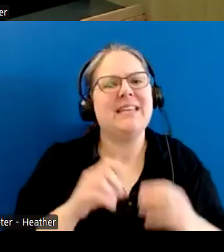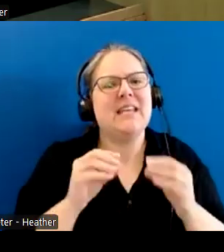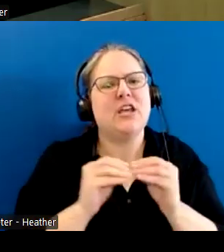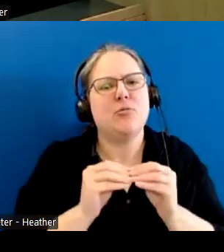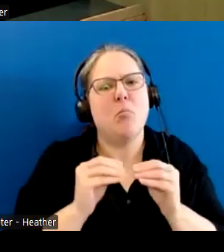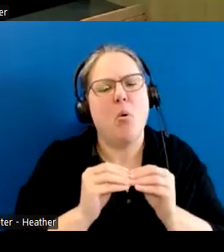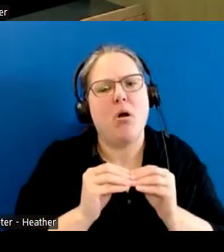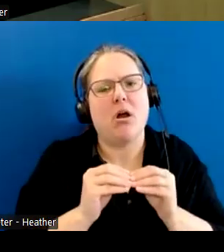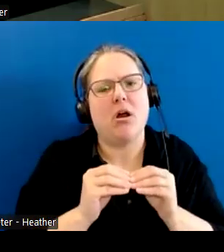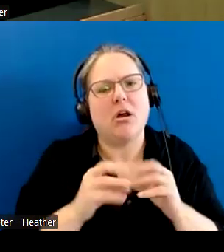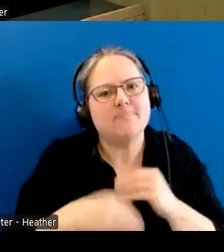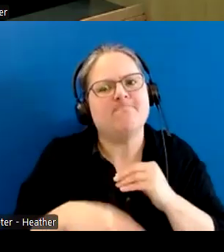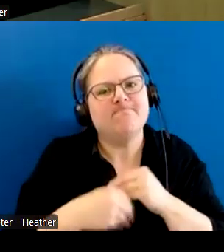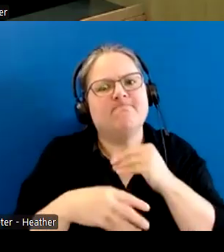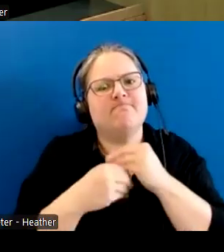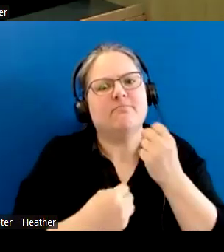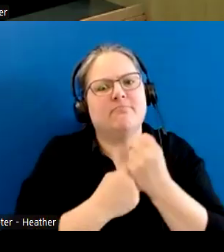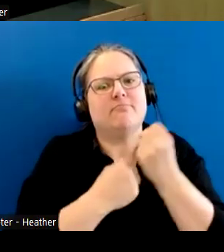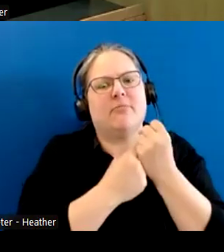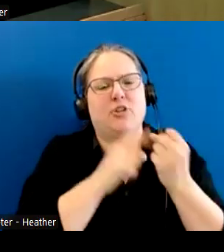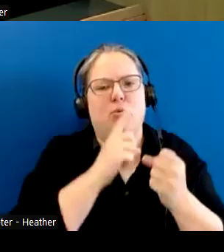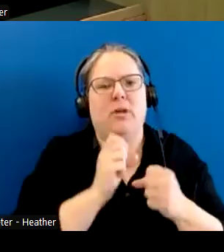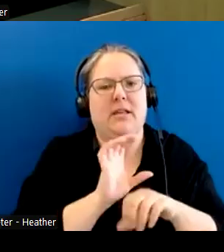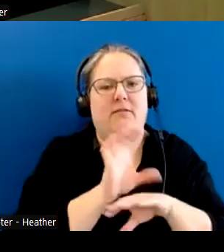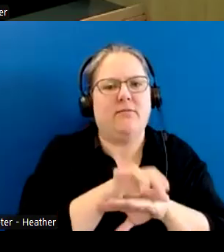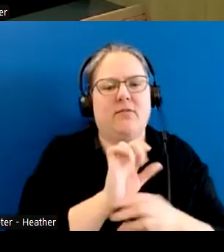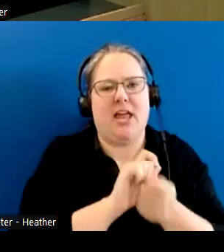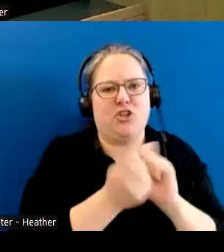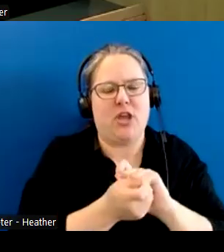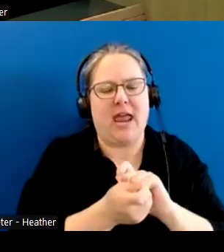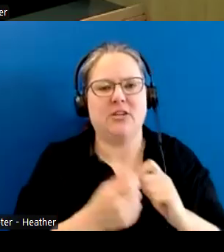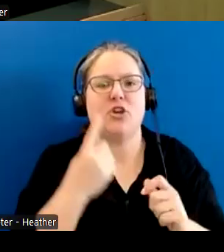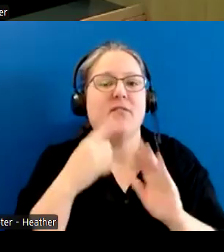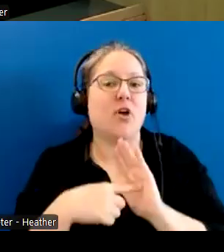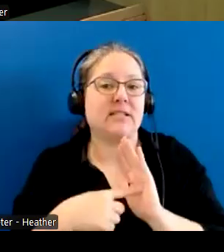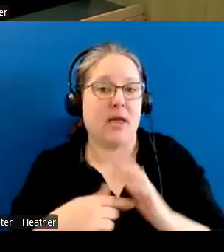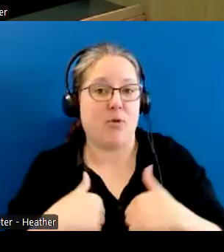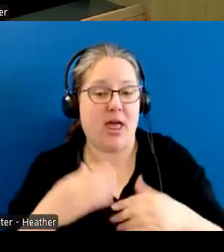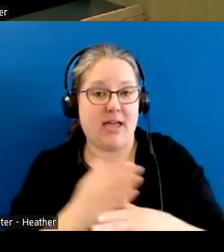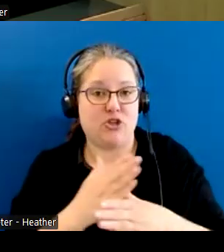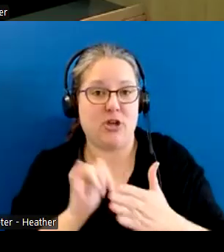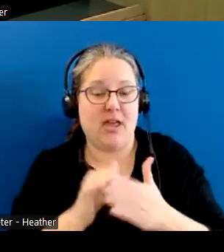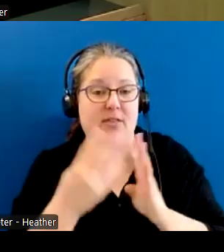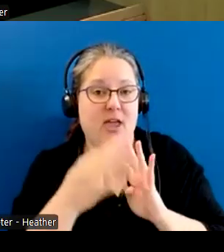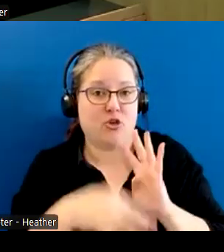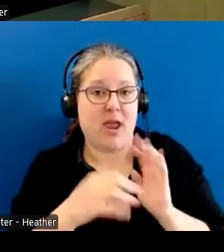more ammunition to um get things to change. So, as an example, I I shared that graph with Tom Insul,